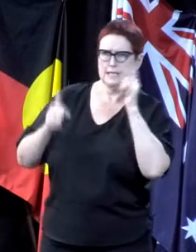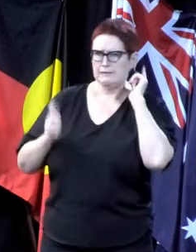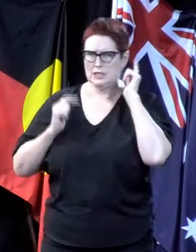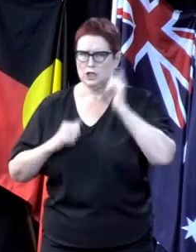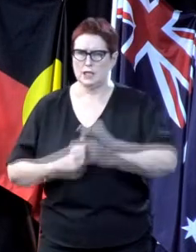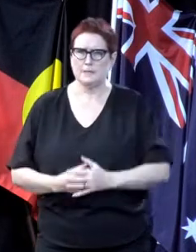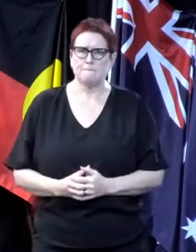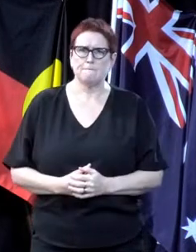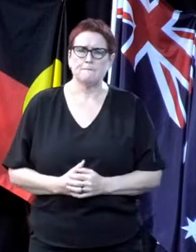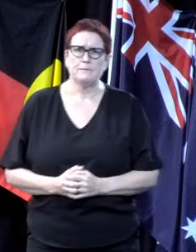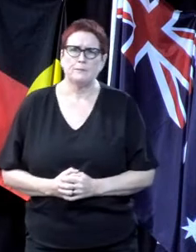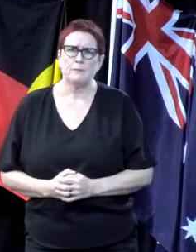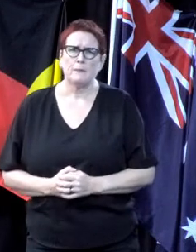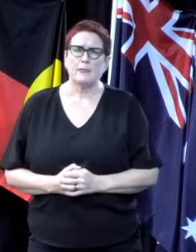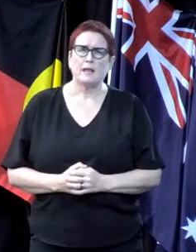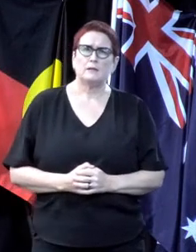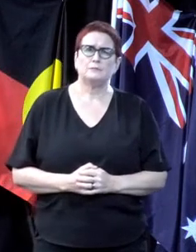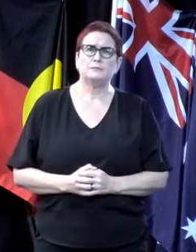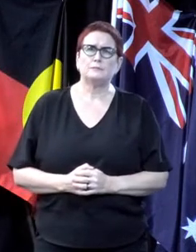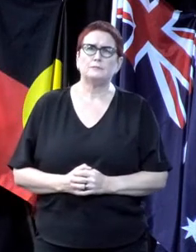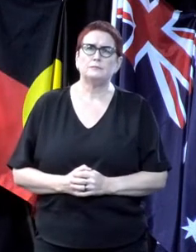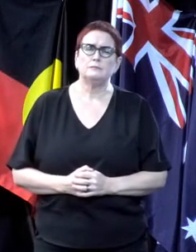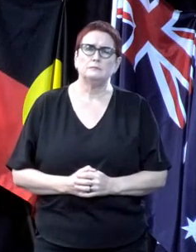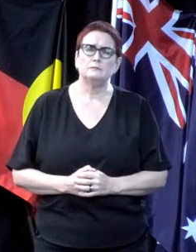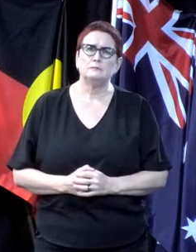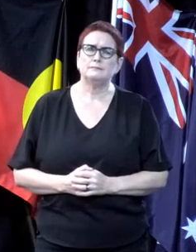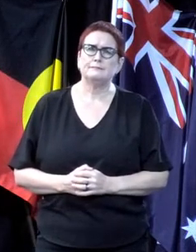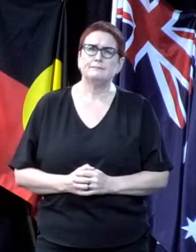Across the board, how successful, in your judgment,